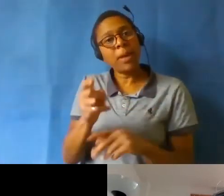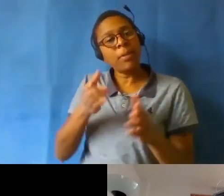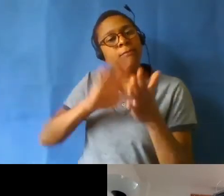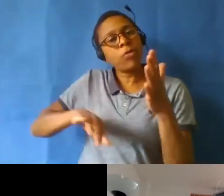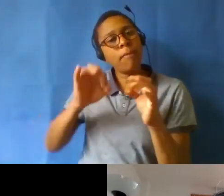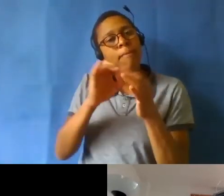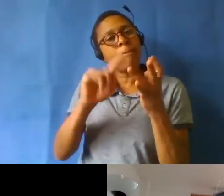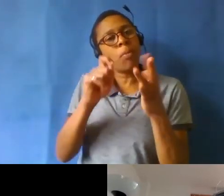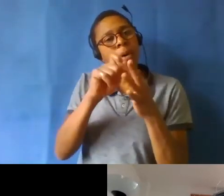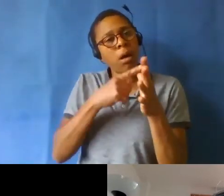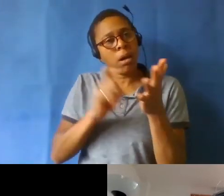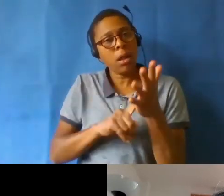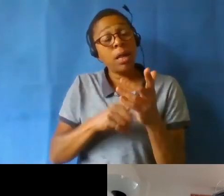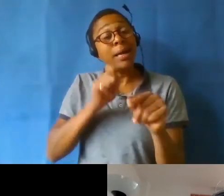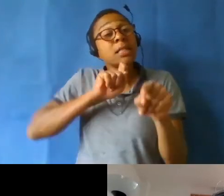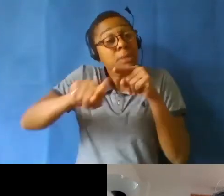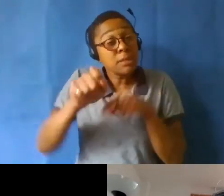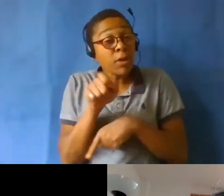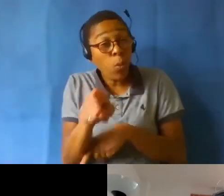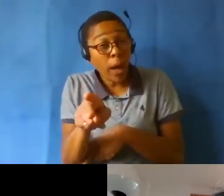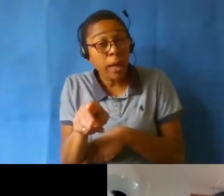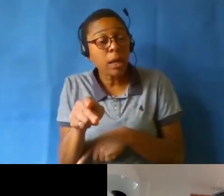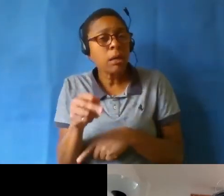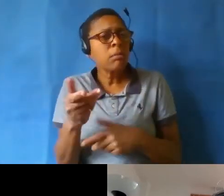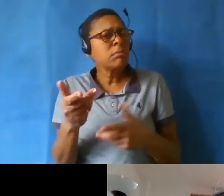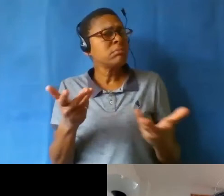this education is coming from the ways in which scientific and medical